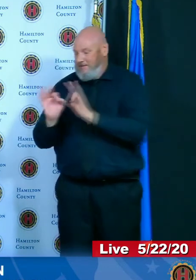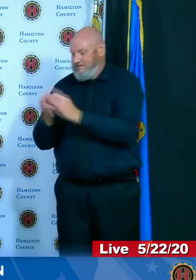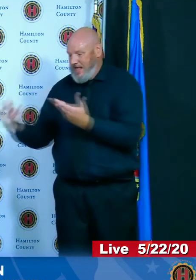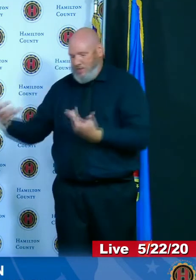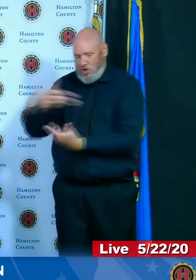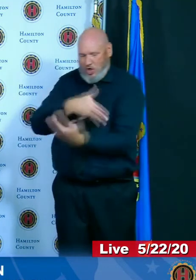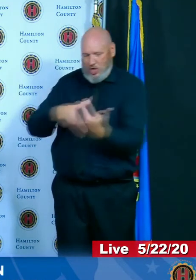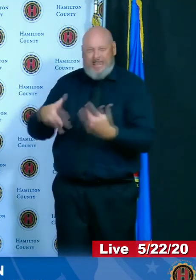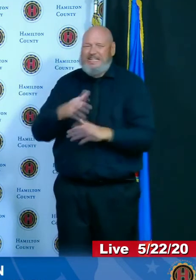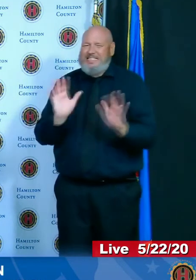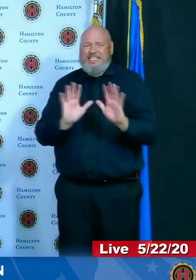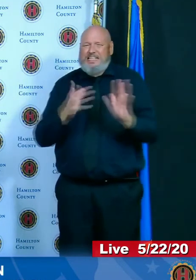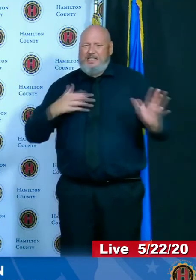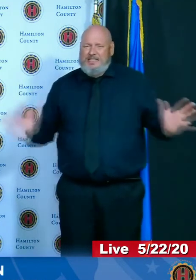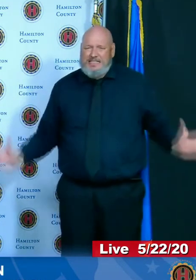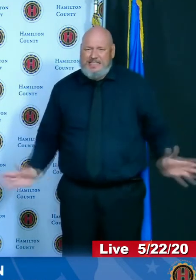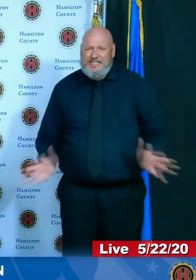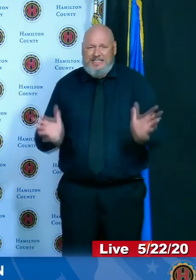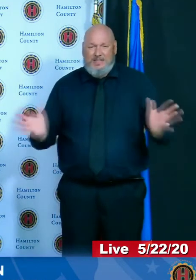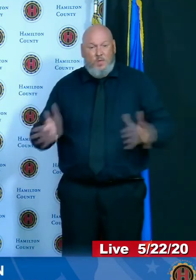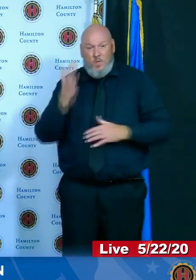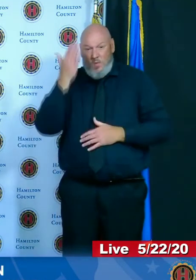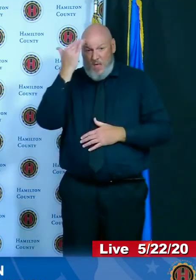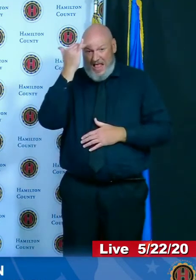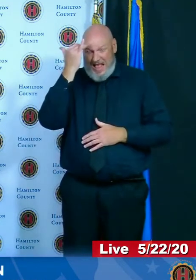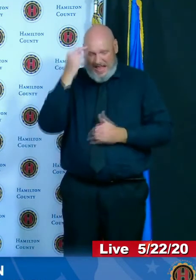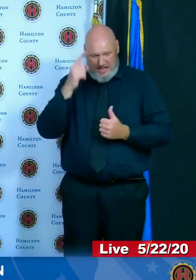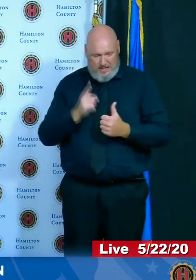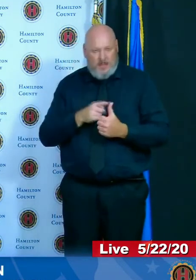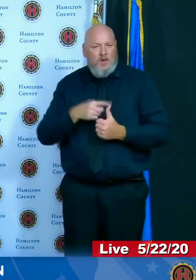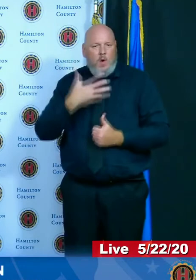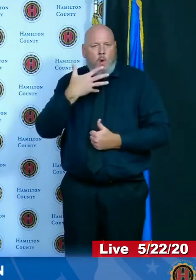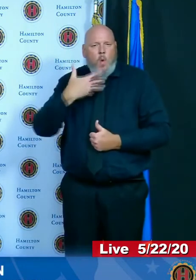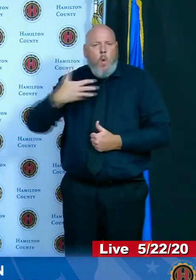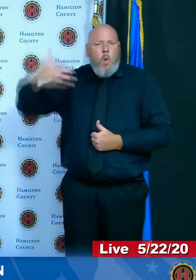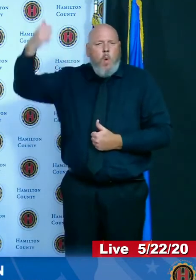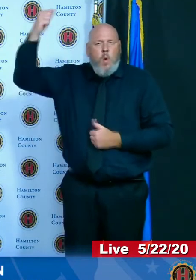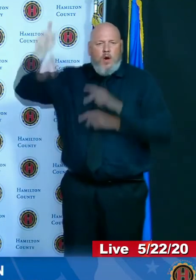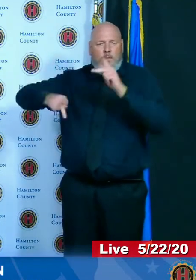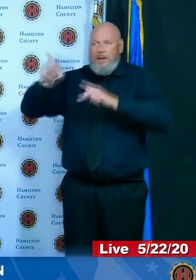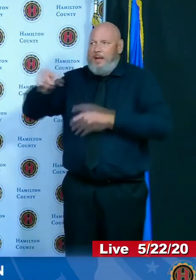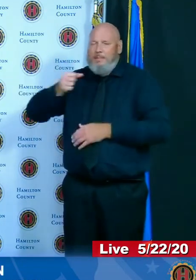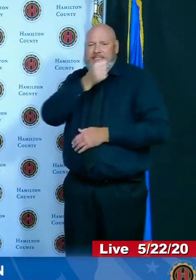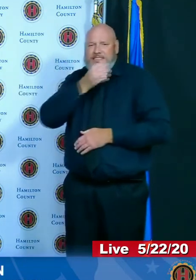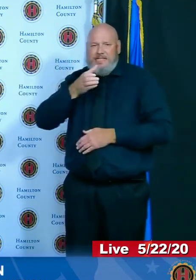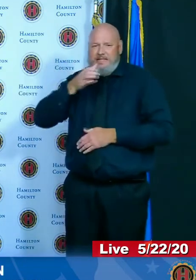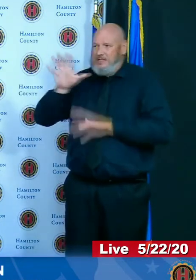conditions was released and it's really just encouraging us if we have those if